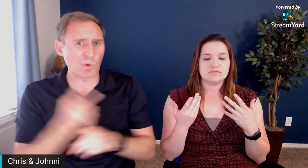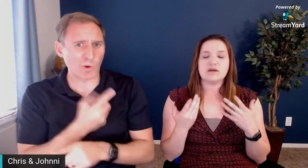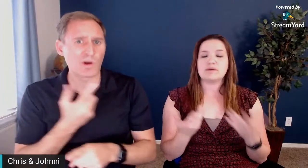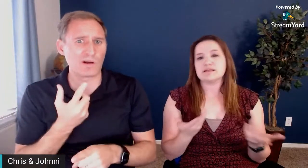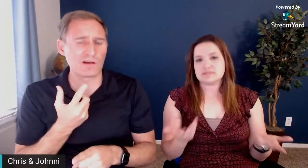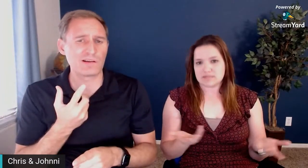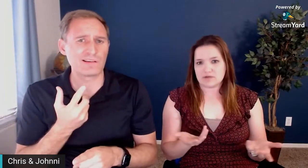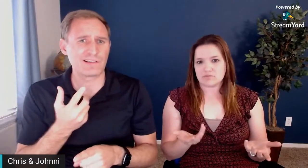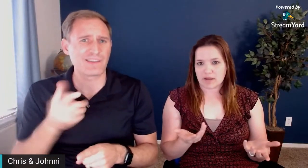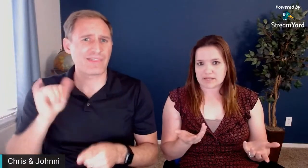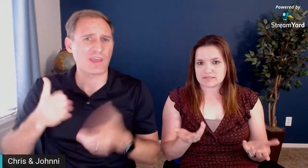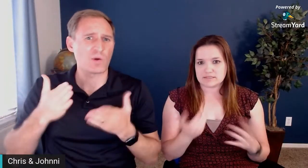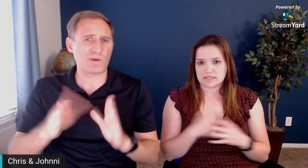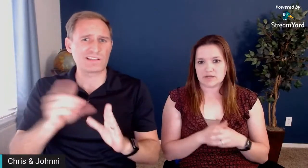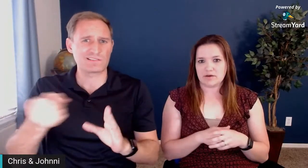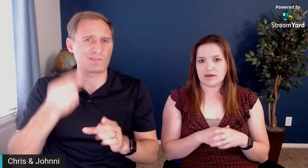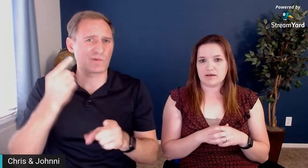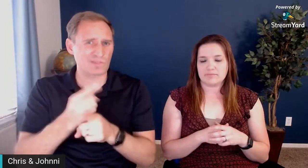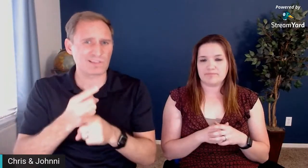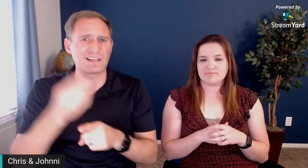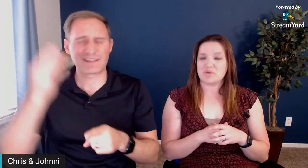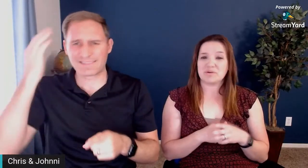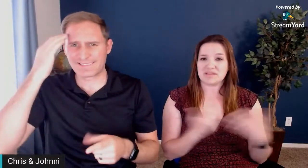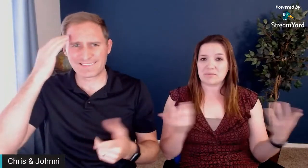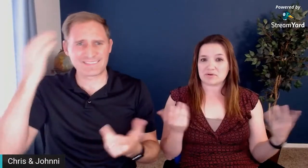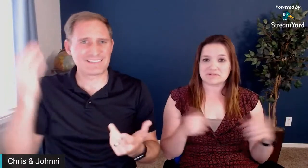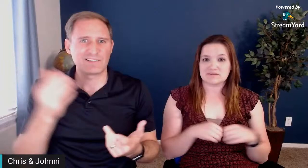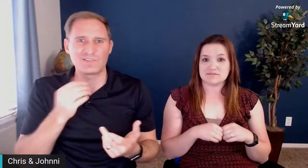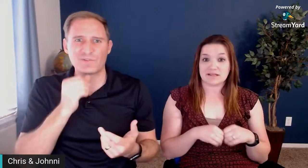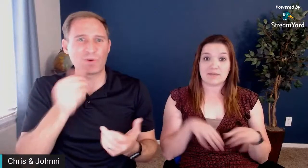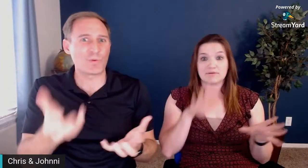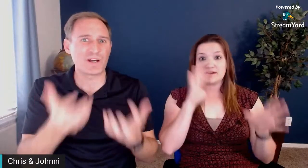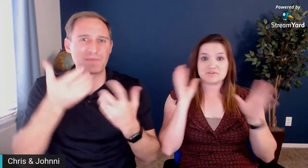that way it's done right you know um don't want to be that person who's like i'm gonna write a story